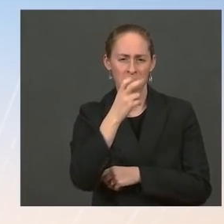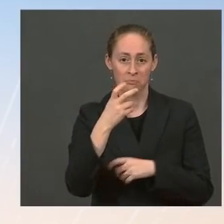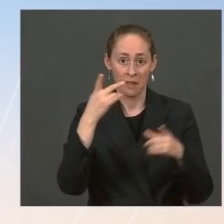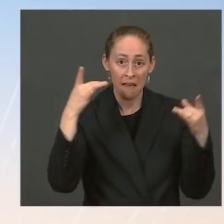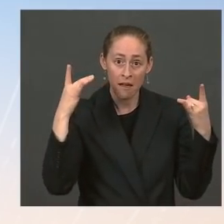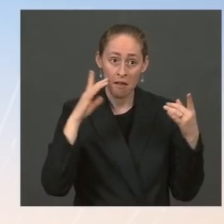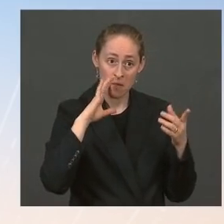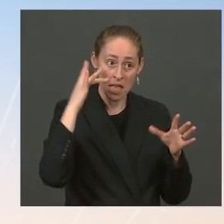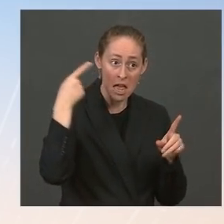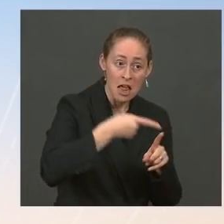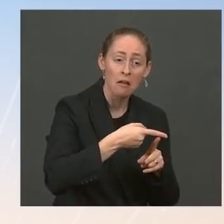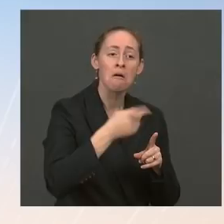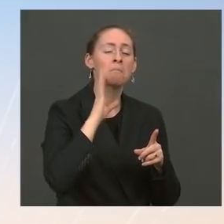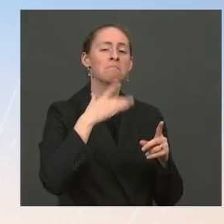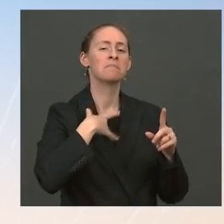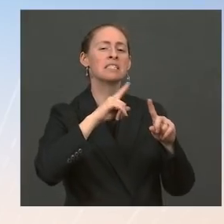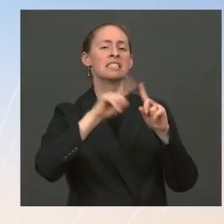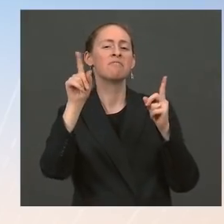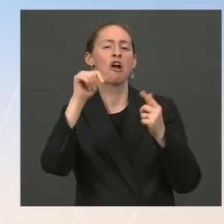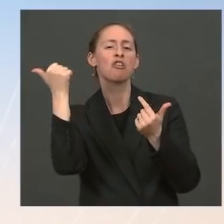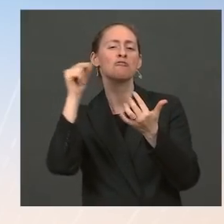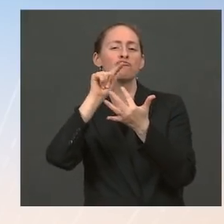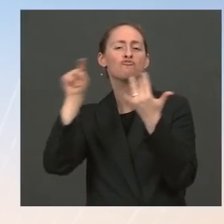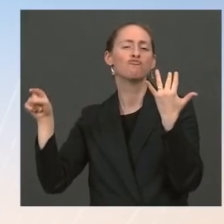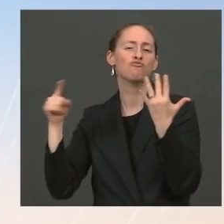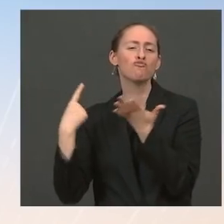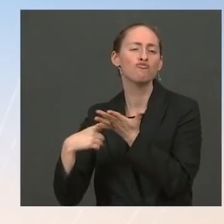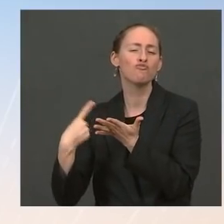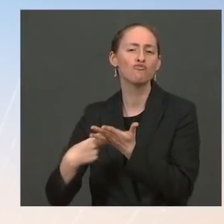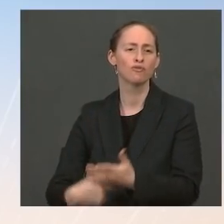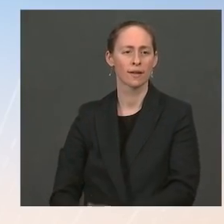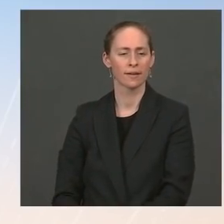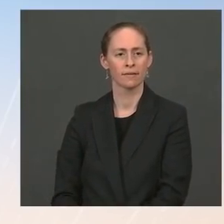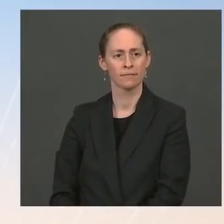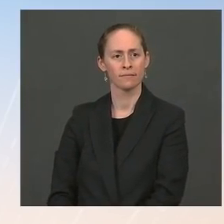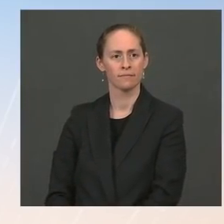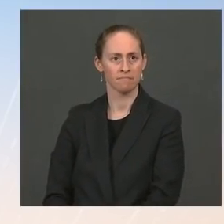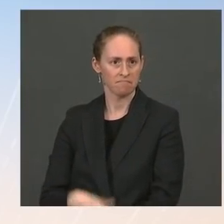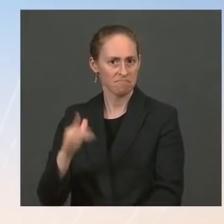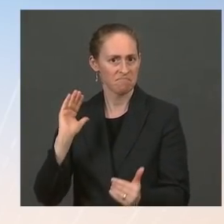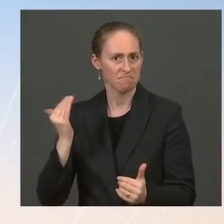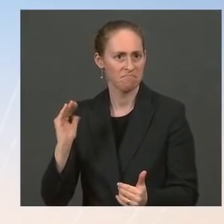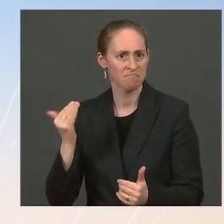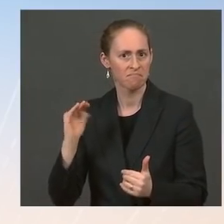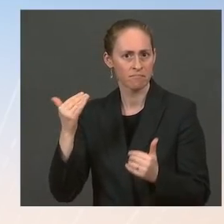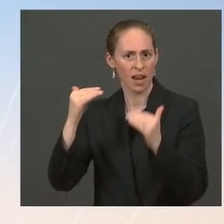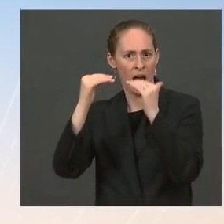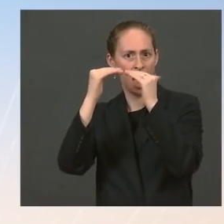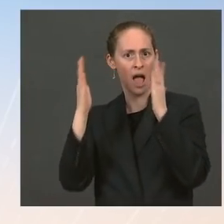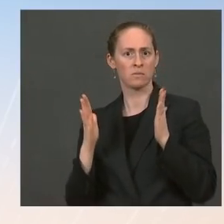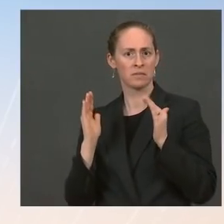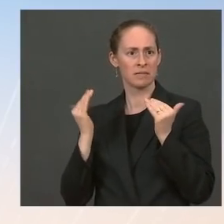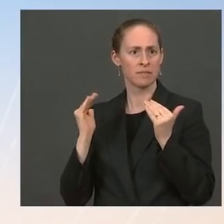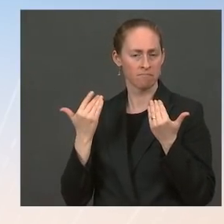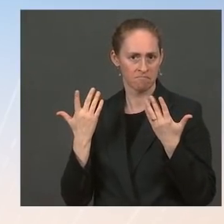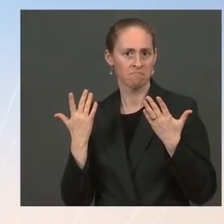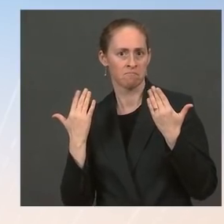The Press: Okay. And the House could vote as soon as tonight to advance the Build Back Better bill for the President. He has touted this, of course, as he did yesterday in Michigan,